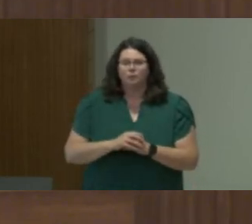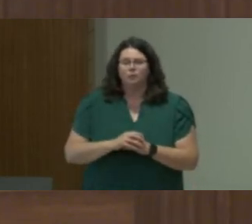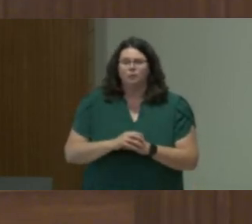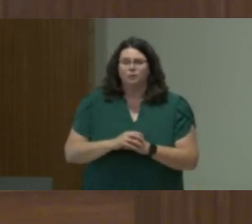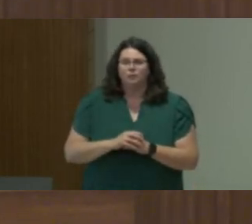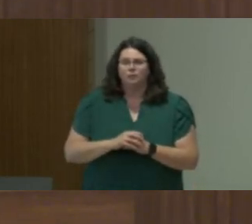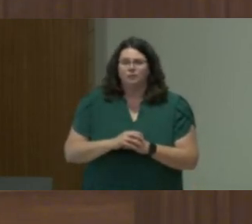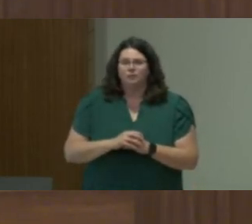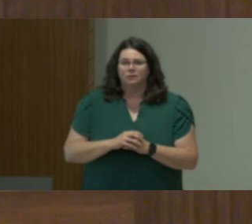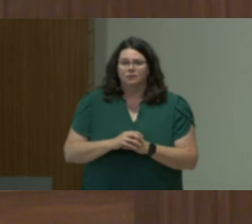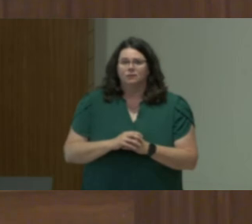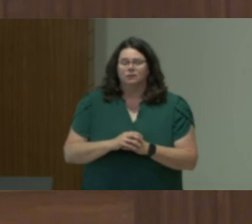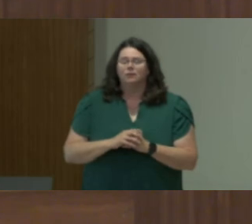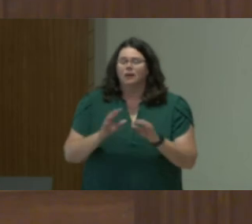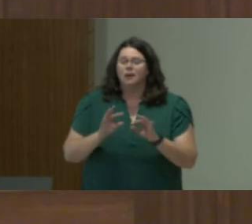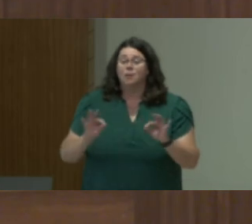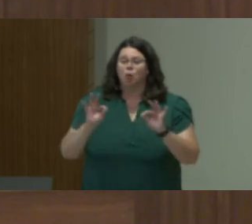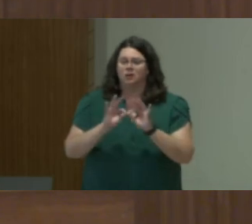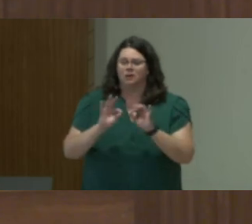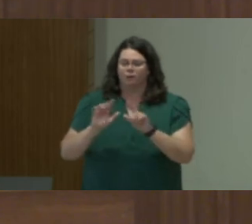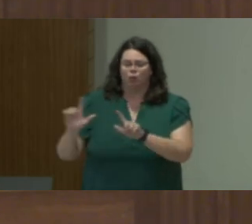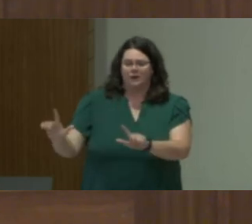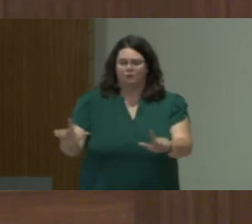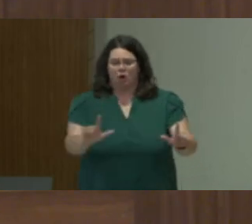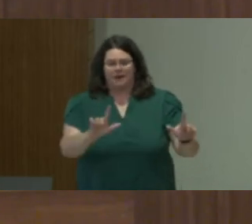reframing this in the context of disability